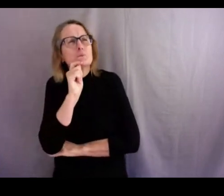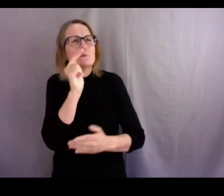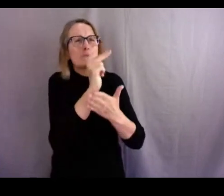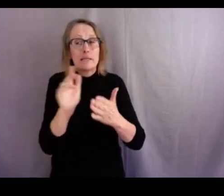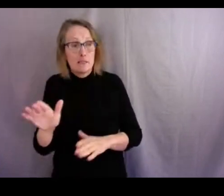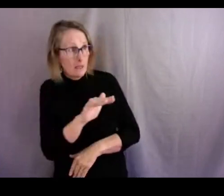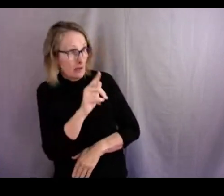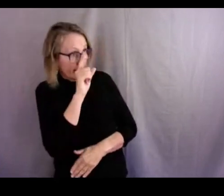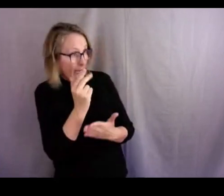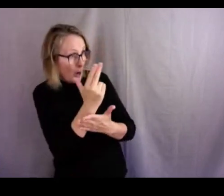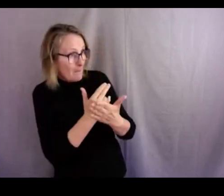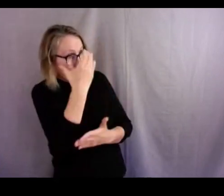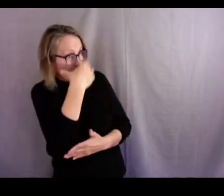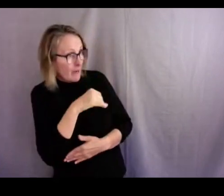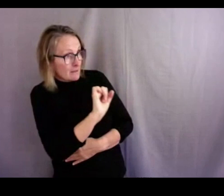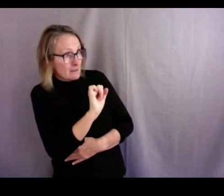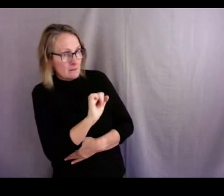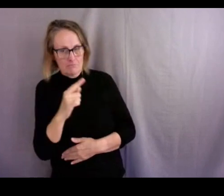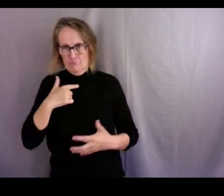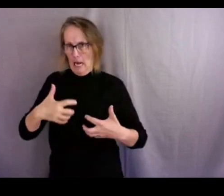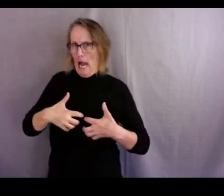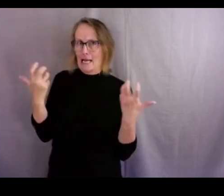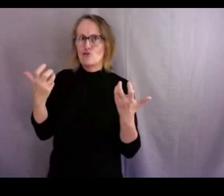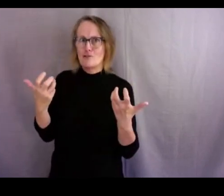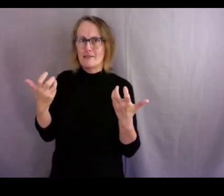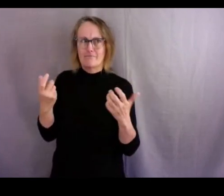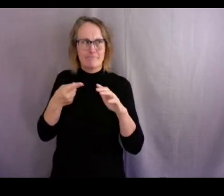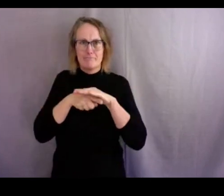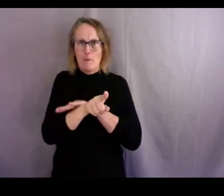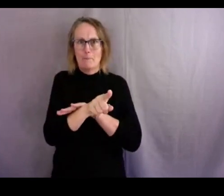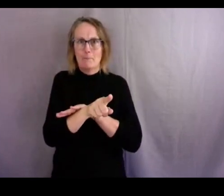She gets angry and goes away, but comes back,